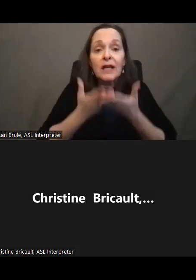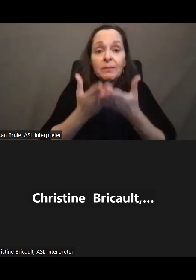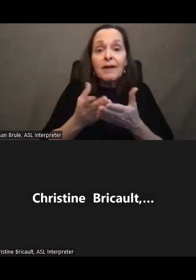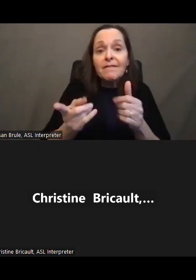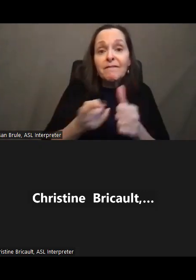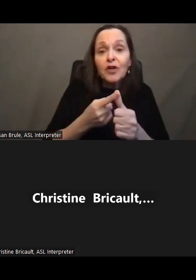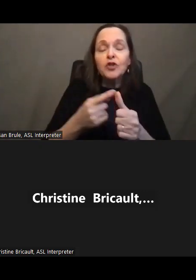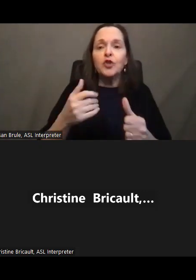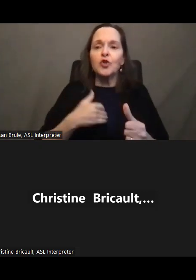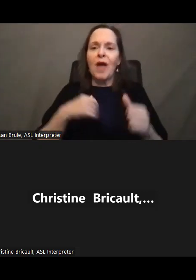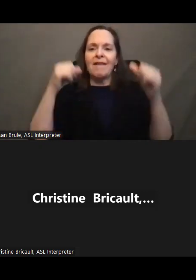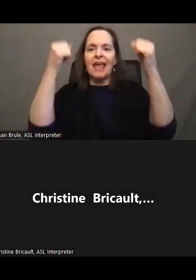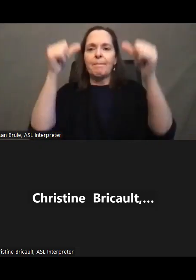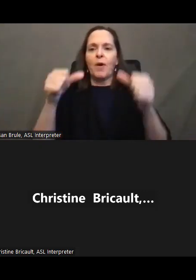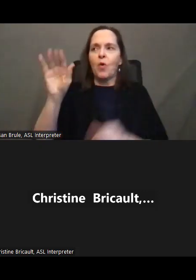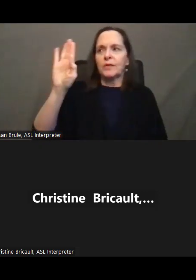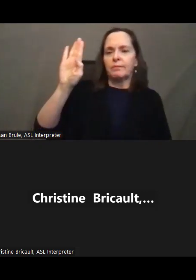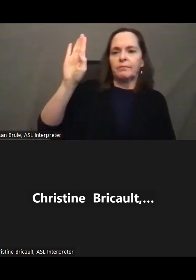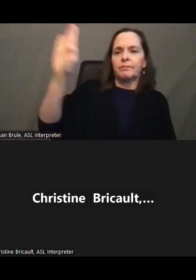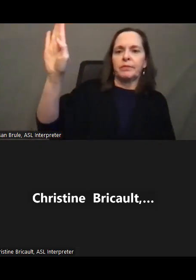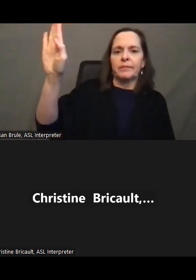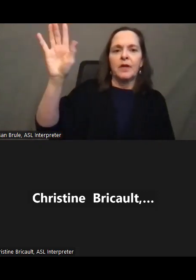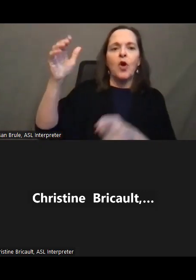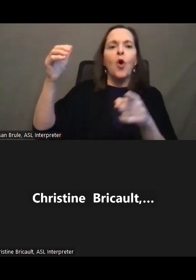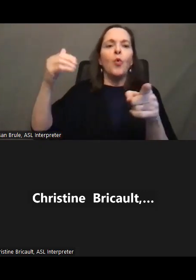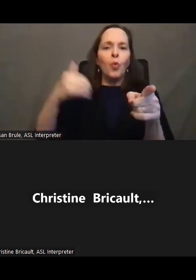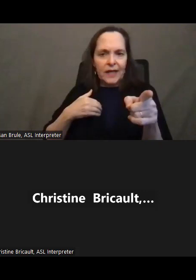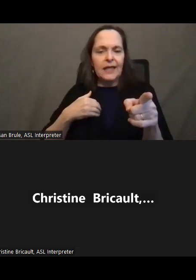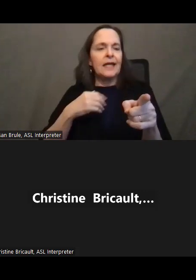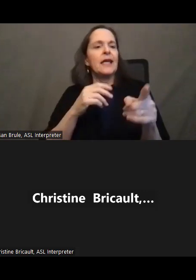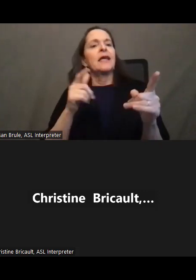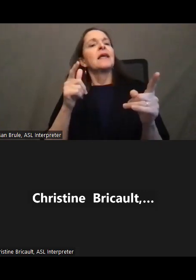and that -- and on your municipal website, and